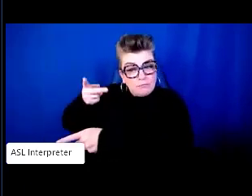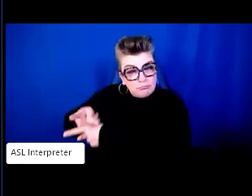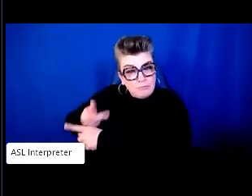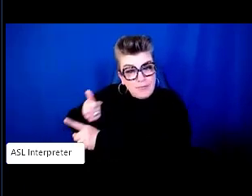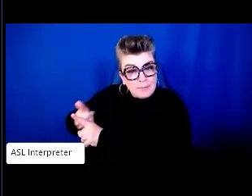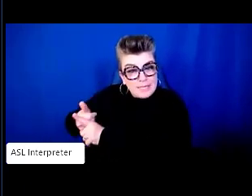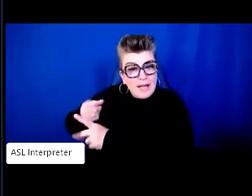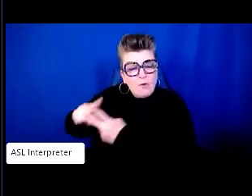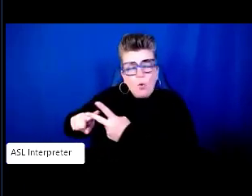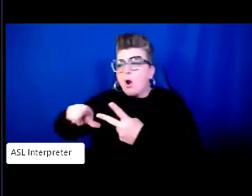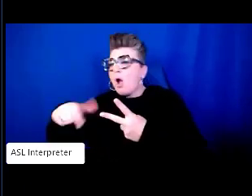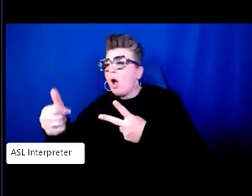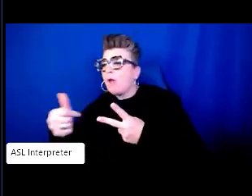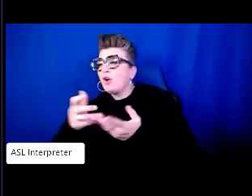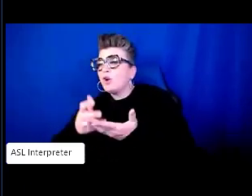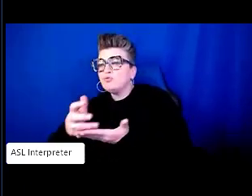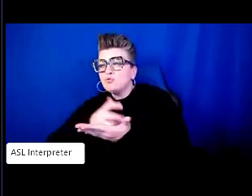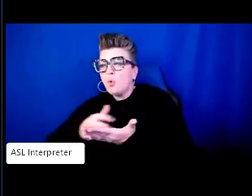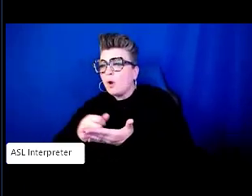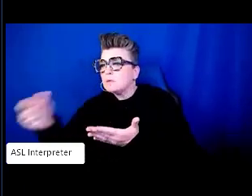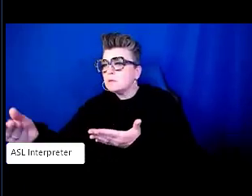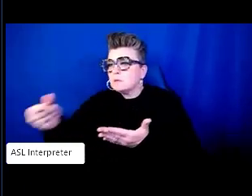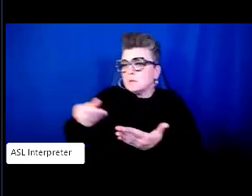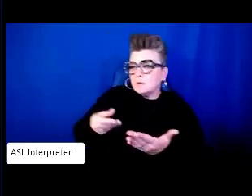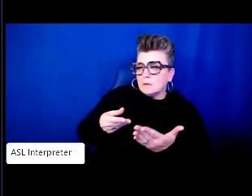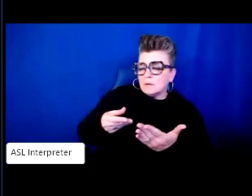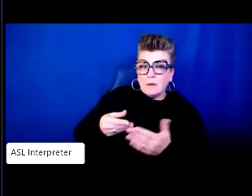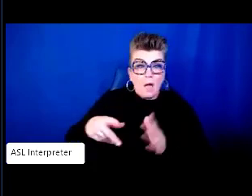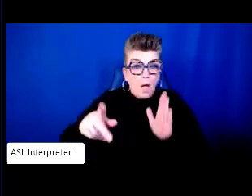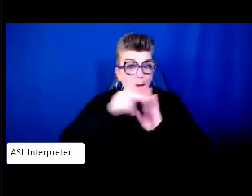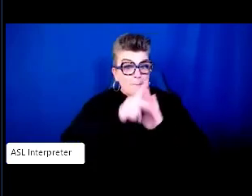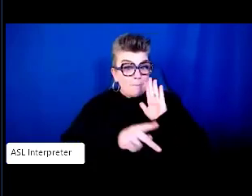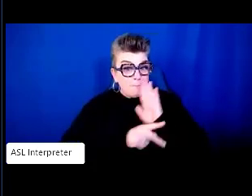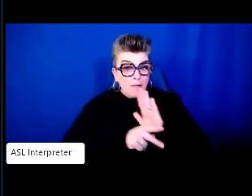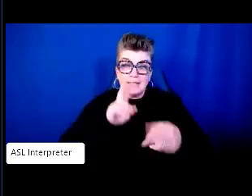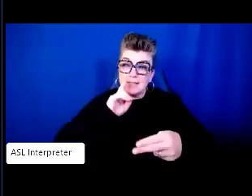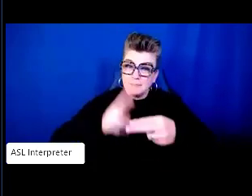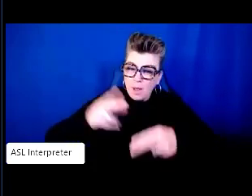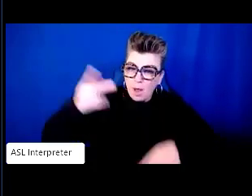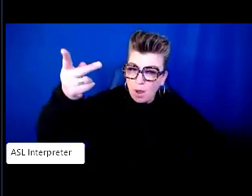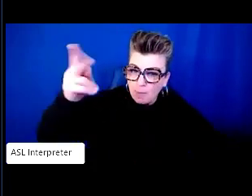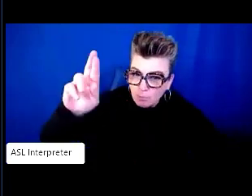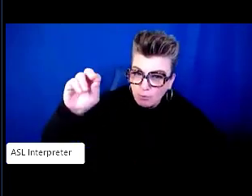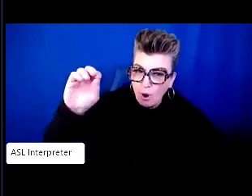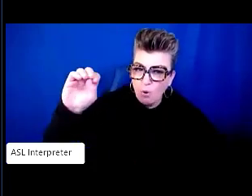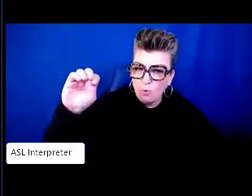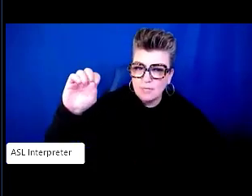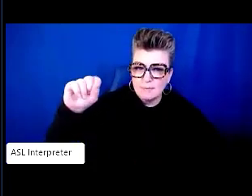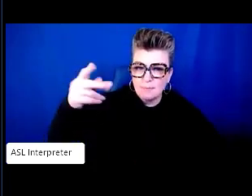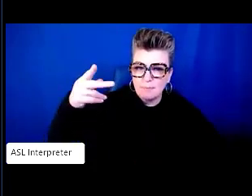Although the policy emphasizes prospective planning for managing and sharing data generated in research,